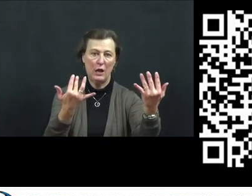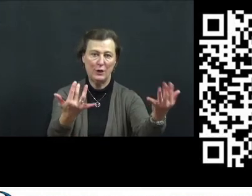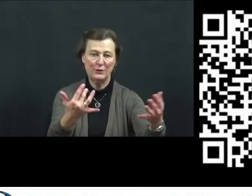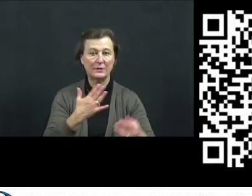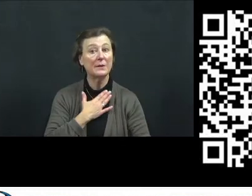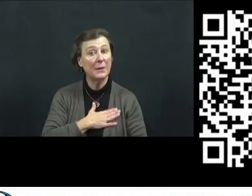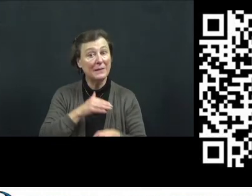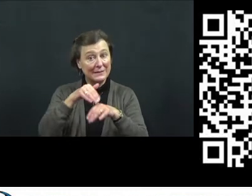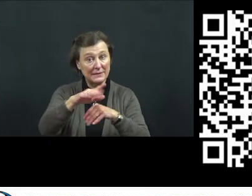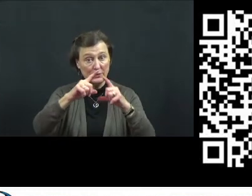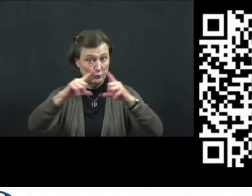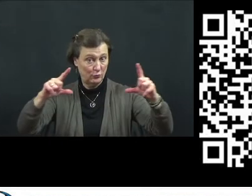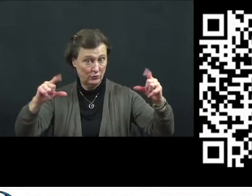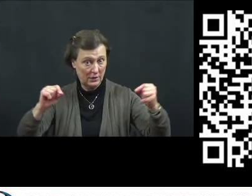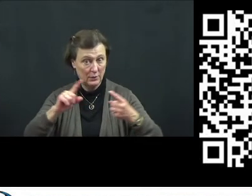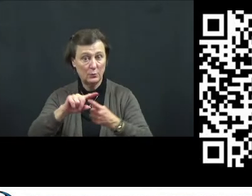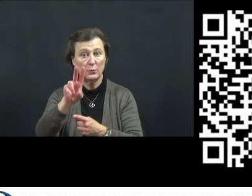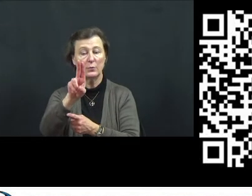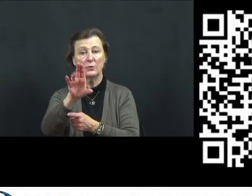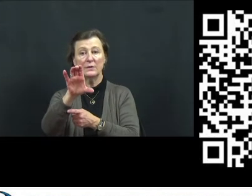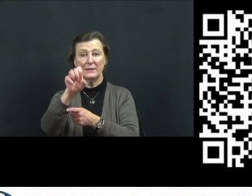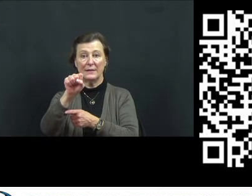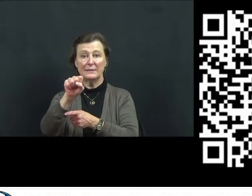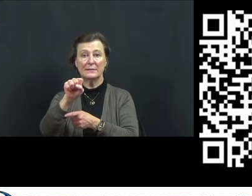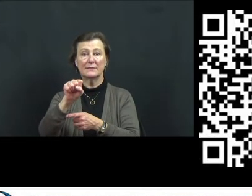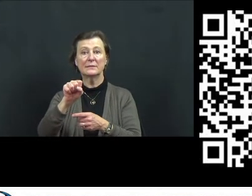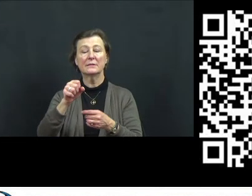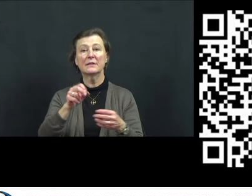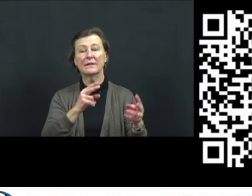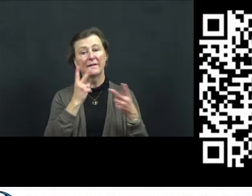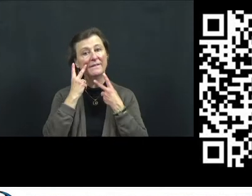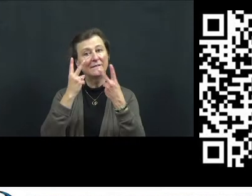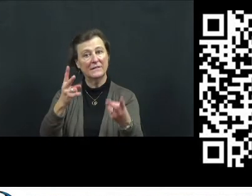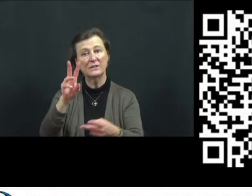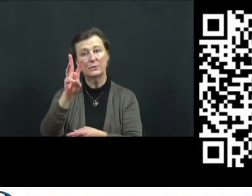Please send your checks to UUCS or visit the website to donate.